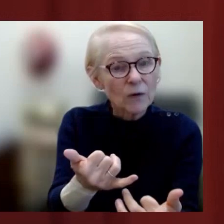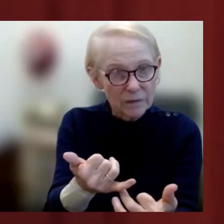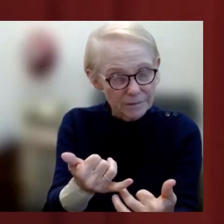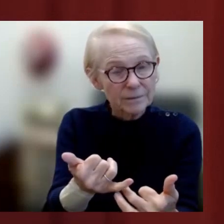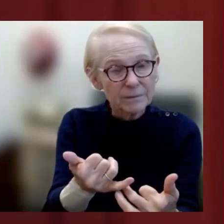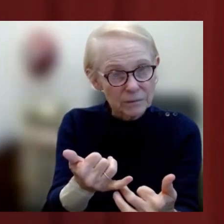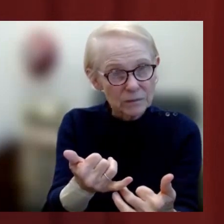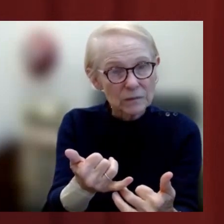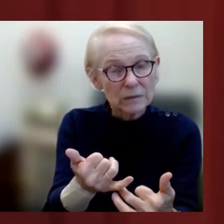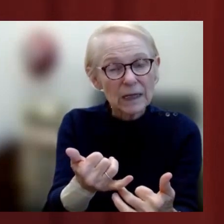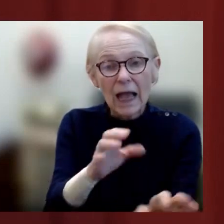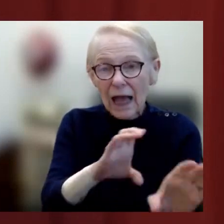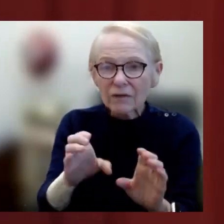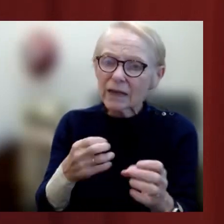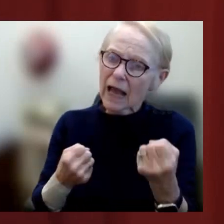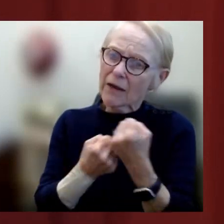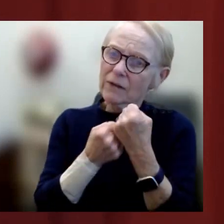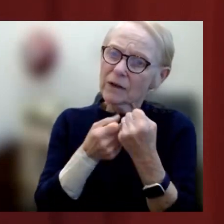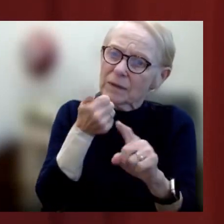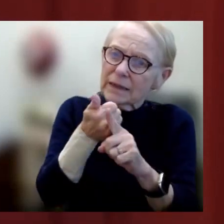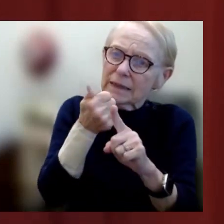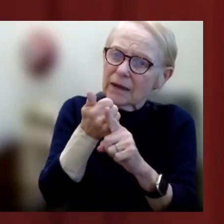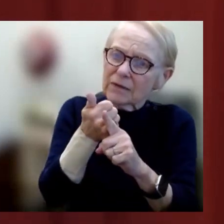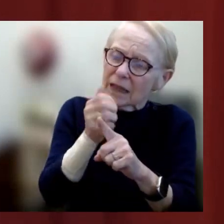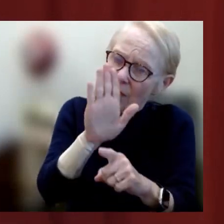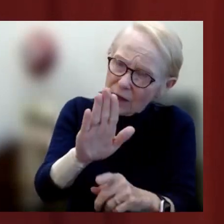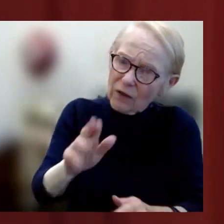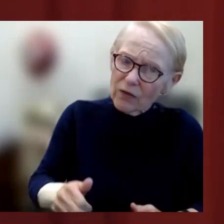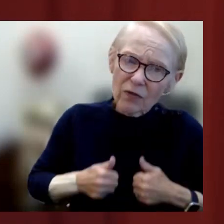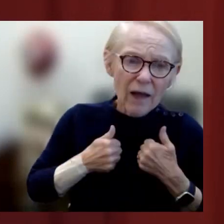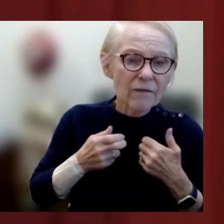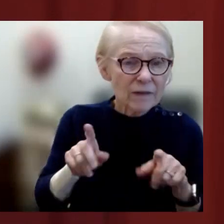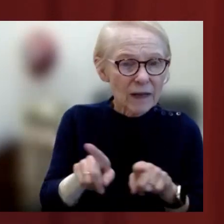advocate for themselves in their own personal life versus systems advocacy of course is the